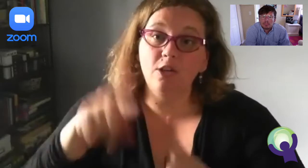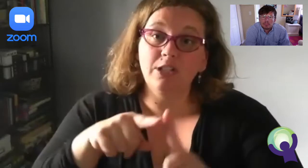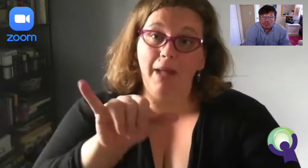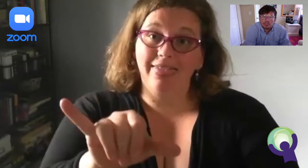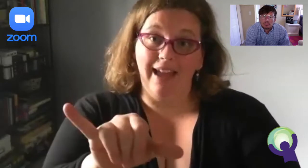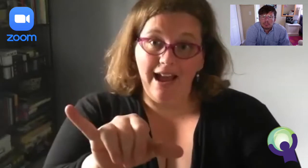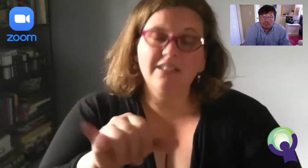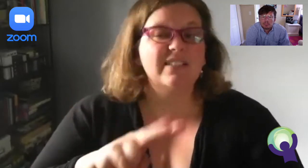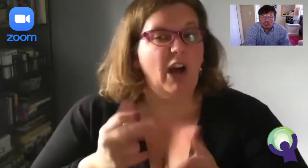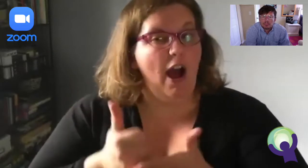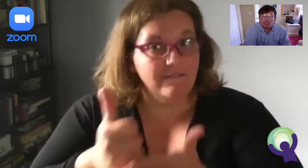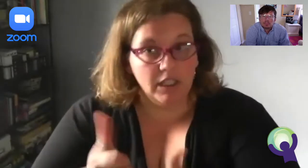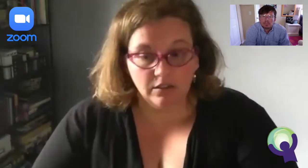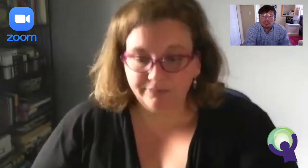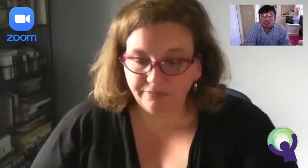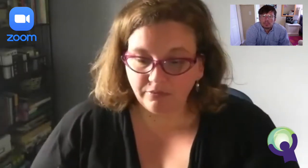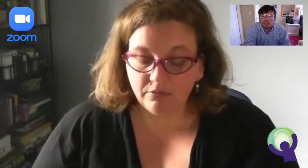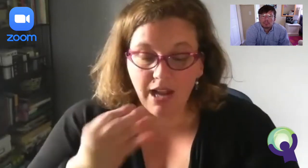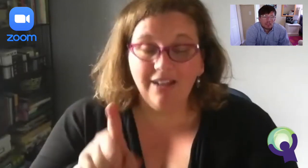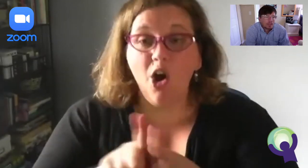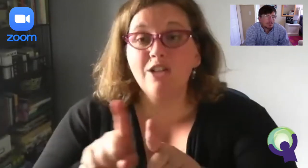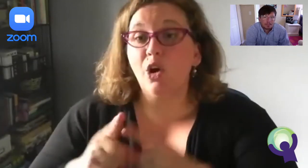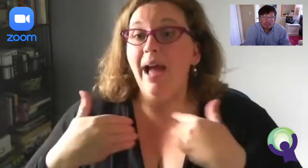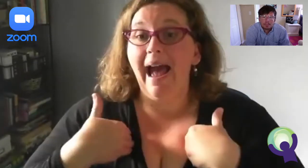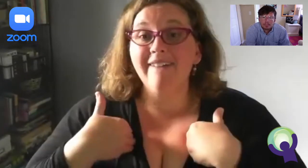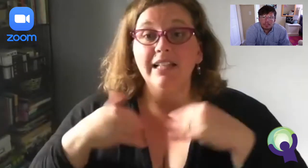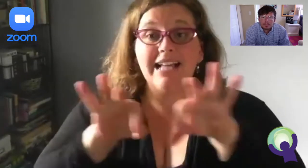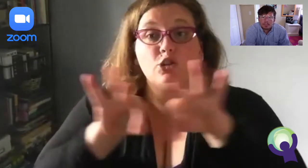of some of the basic knowledge of those topics was helpful